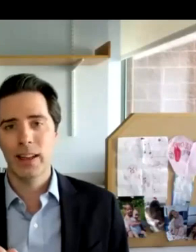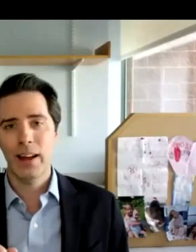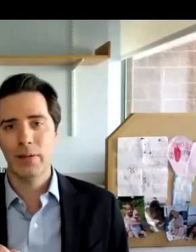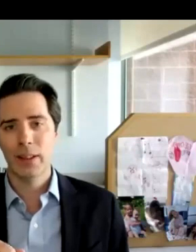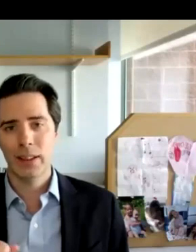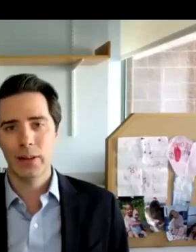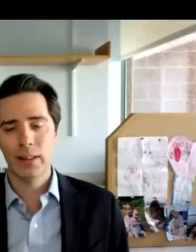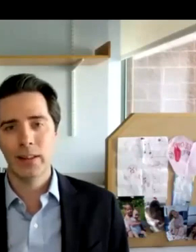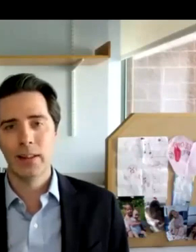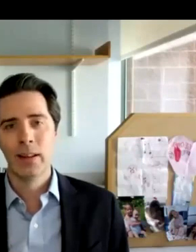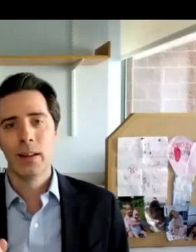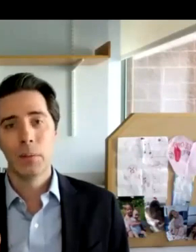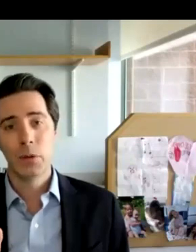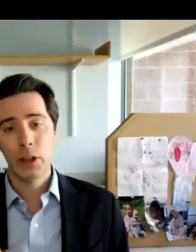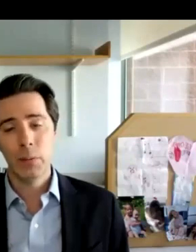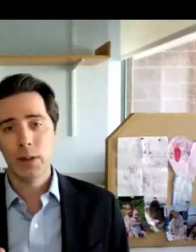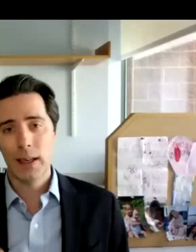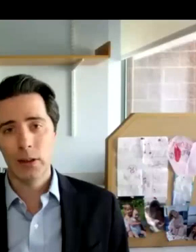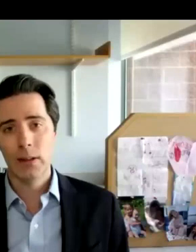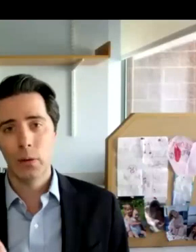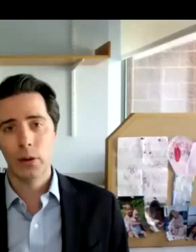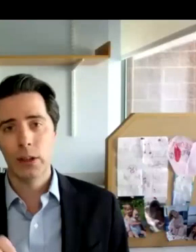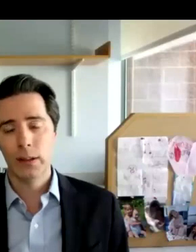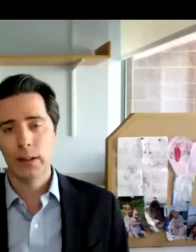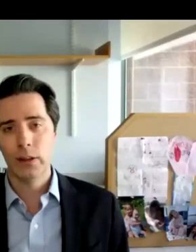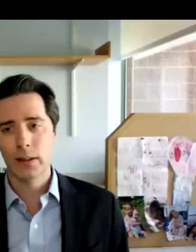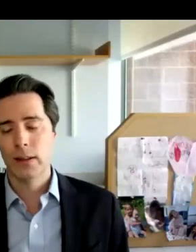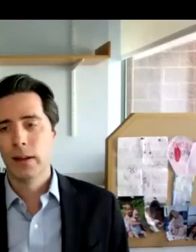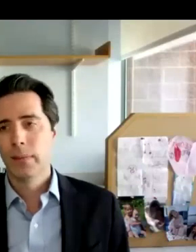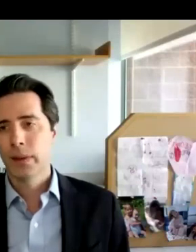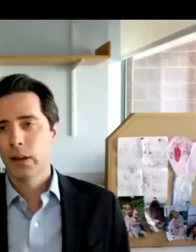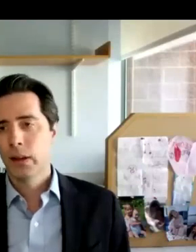that have stericillin gene mutations or